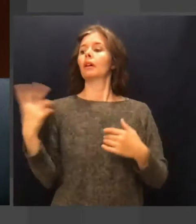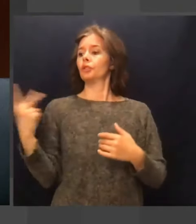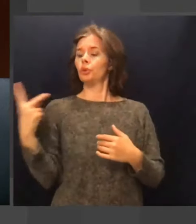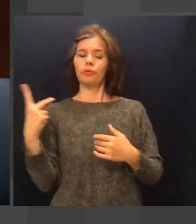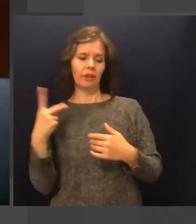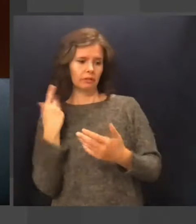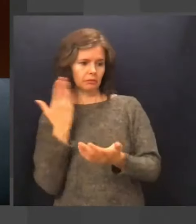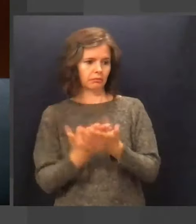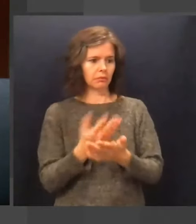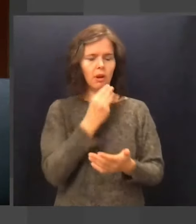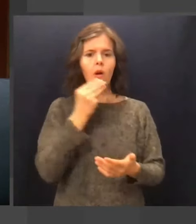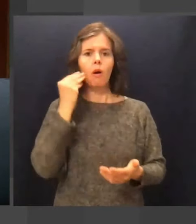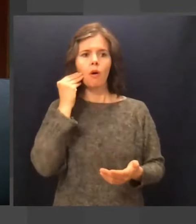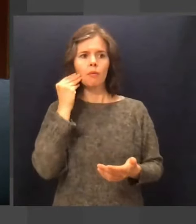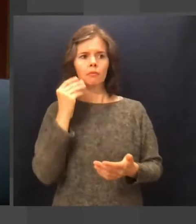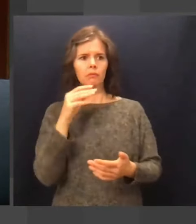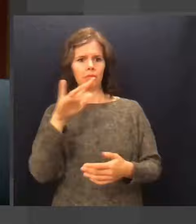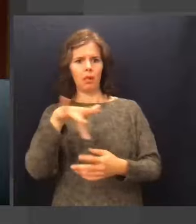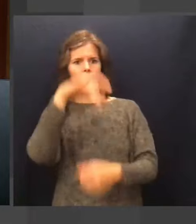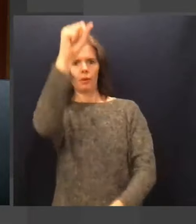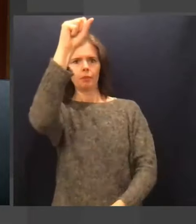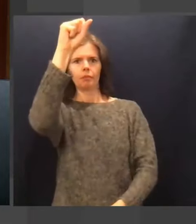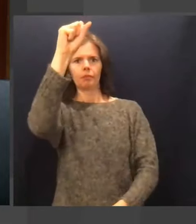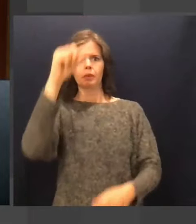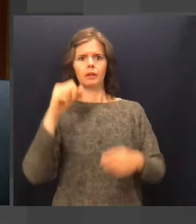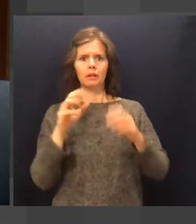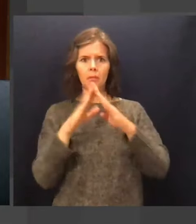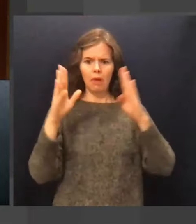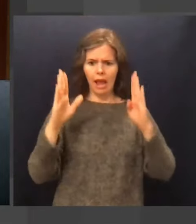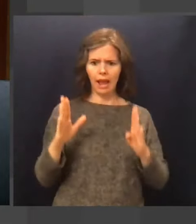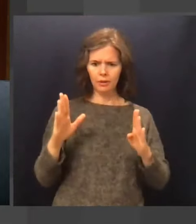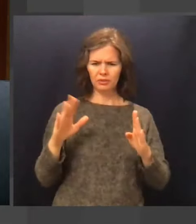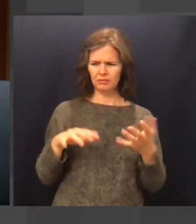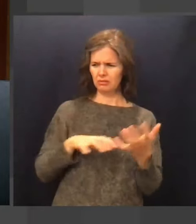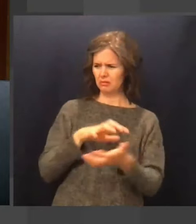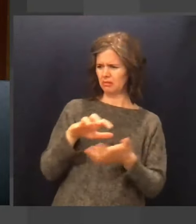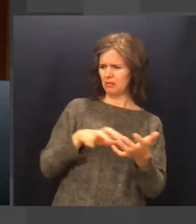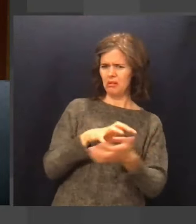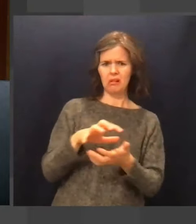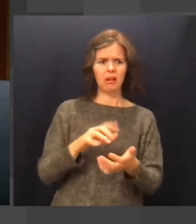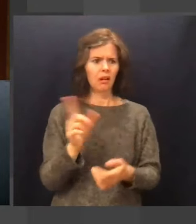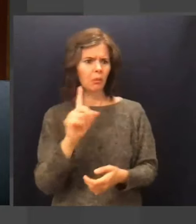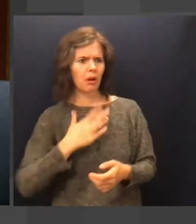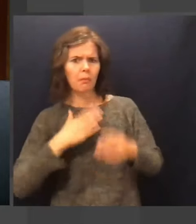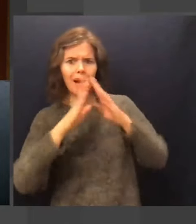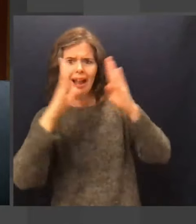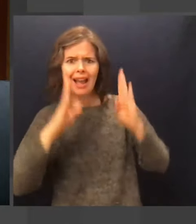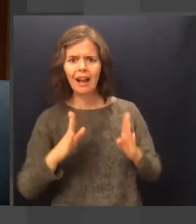AND I WAS QUITE CONFUSED. BECAUSE I CONSIDER MYSELF TO BE